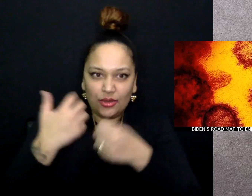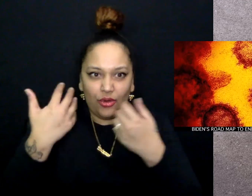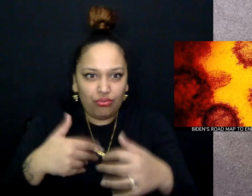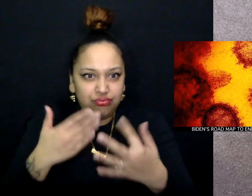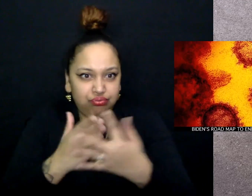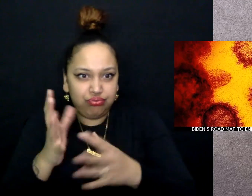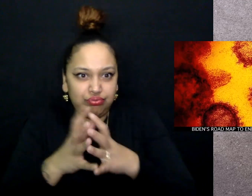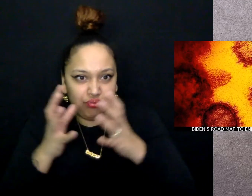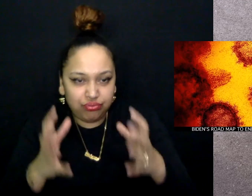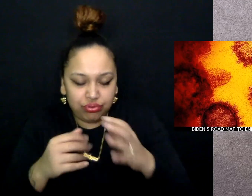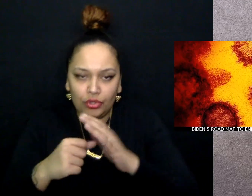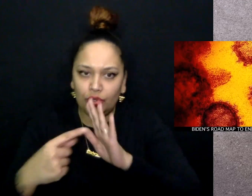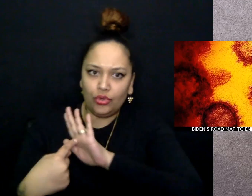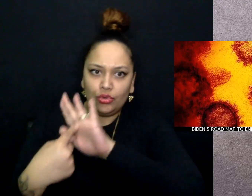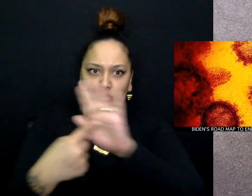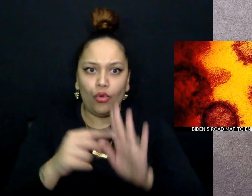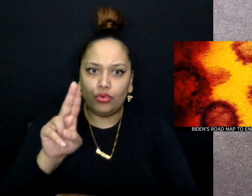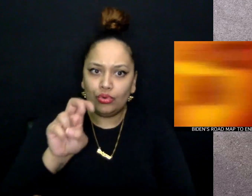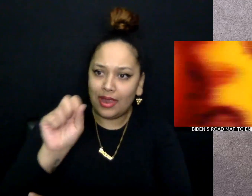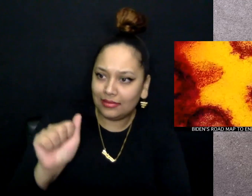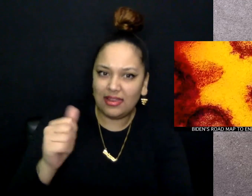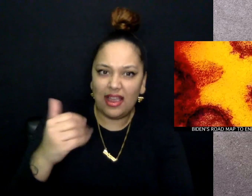Hamlin's toy drive for kids.